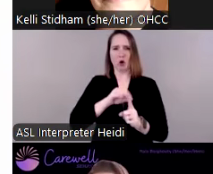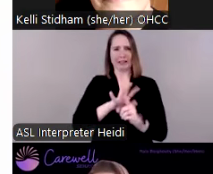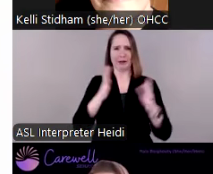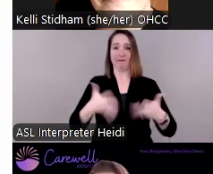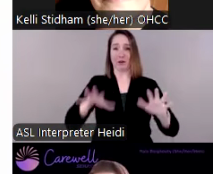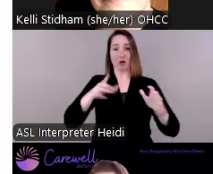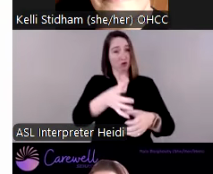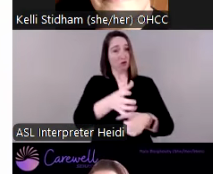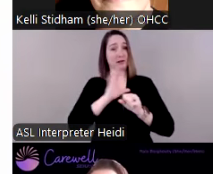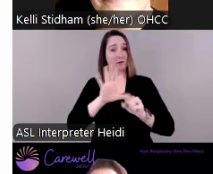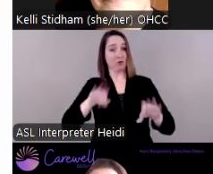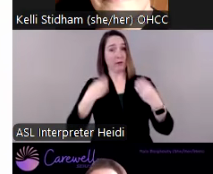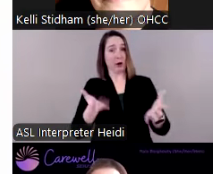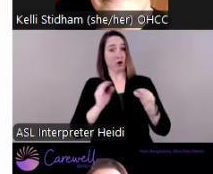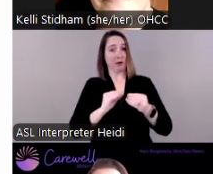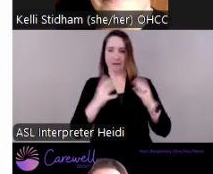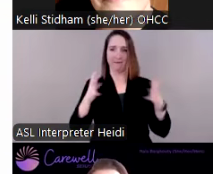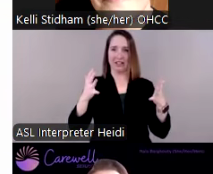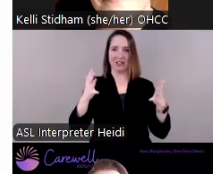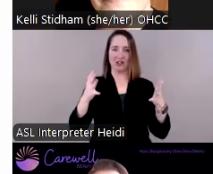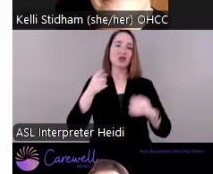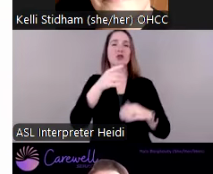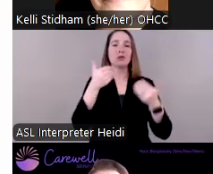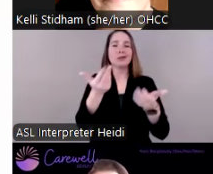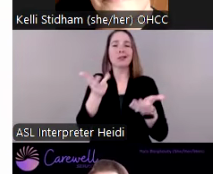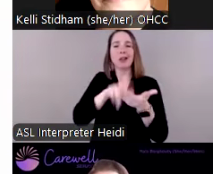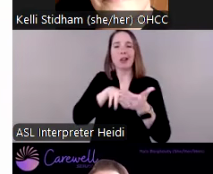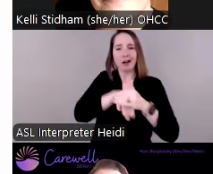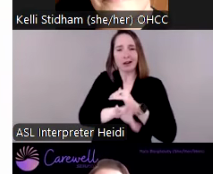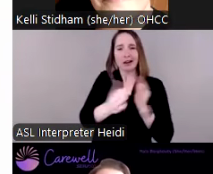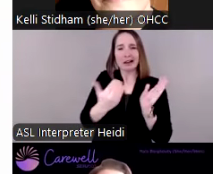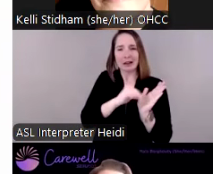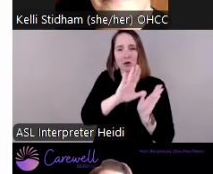your provider number, you will go and